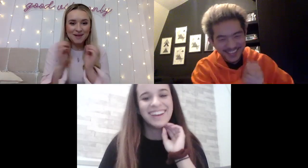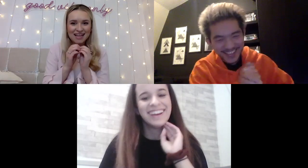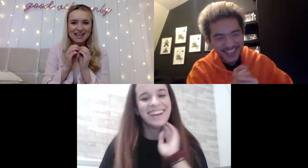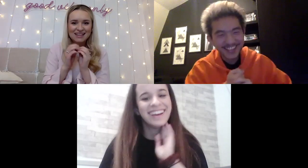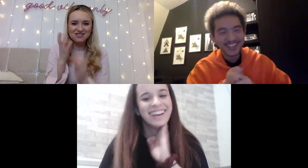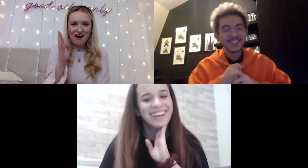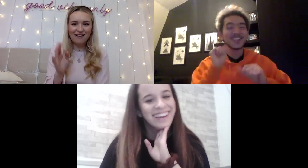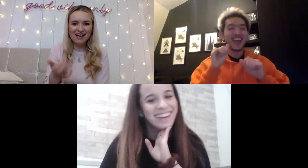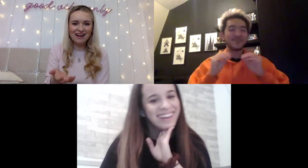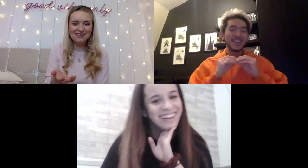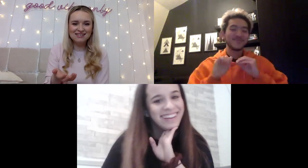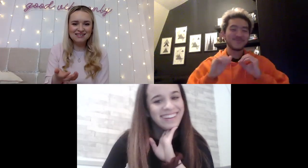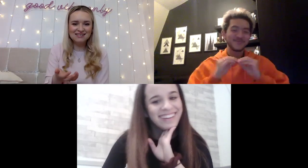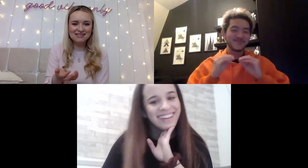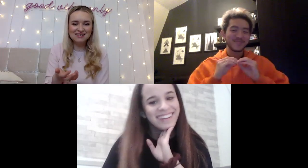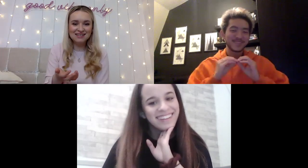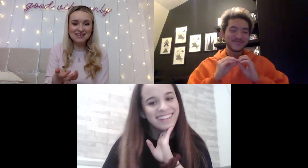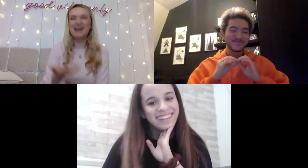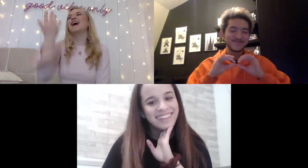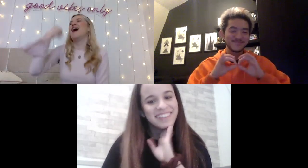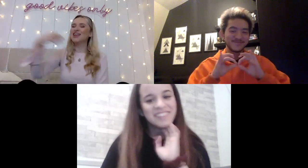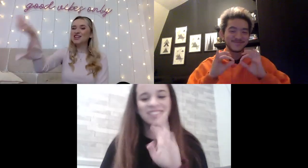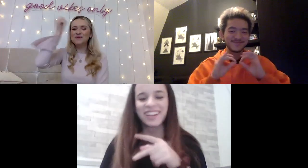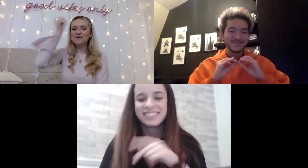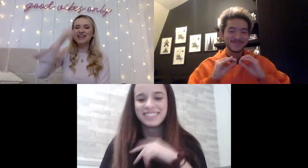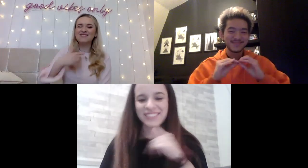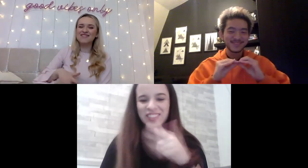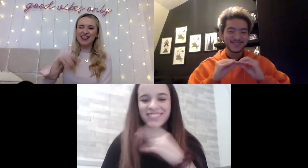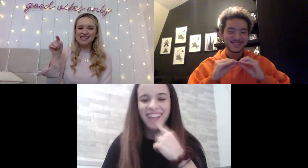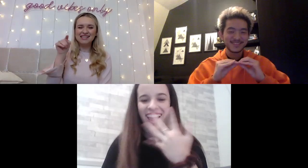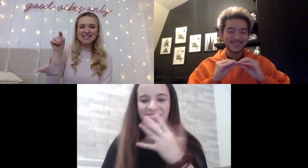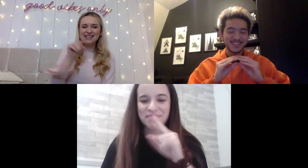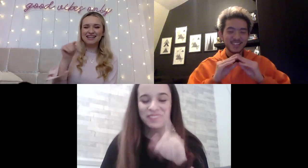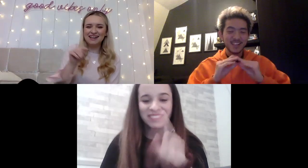Jas: It's 'B' then? B: Yeah it's 'B' Jas: Ugh I knew it! I couldn't decide which one between 'A' or 'B' Jem: Wow, you've never said anything about swimming with shark